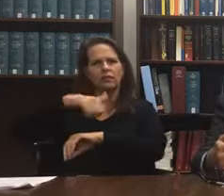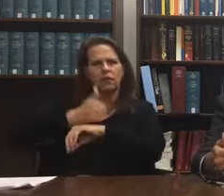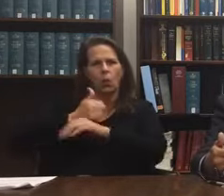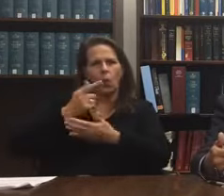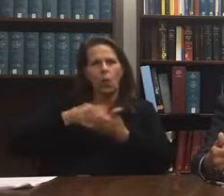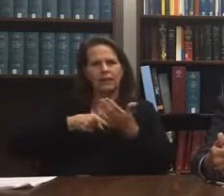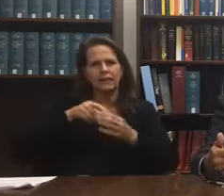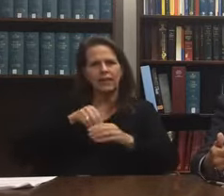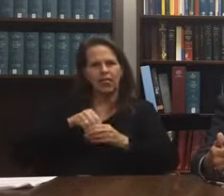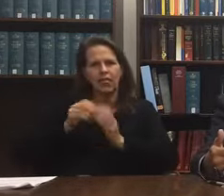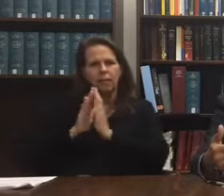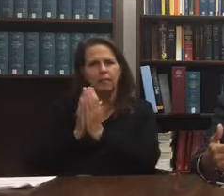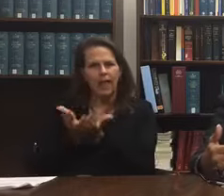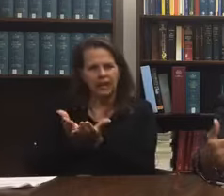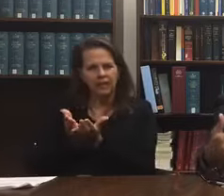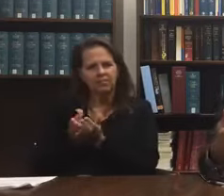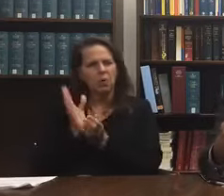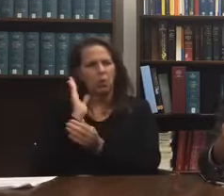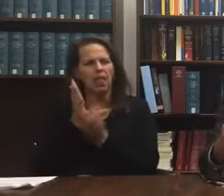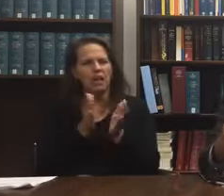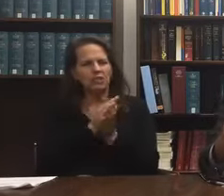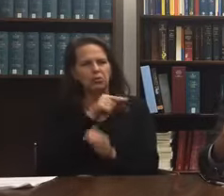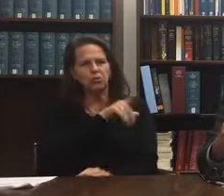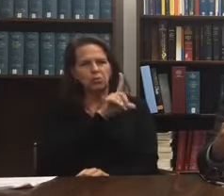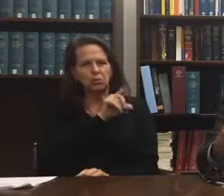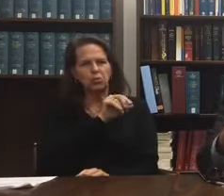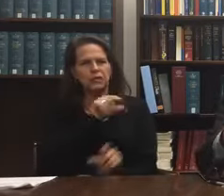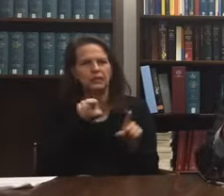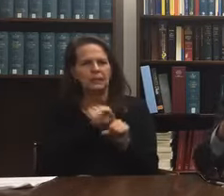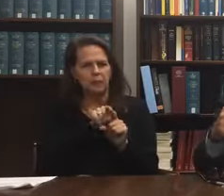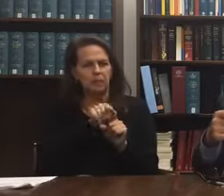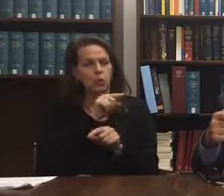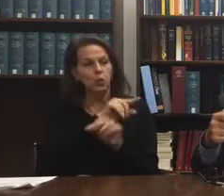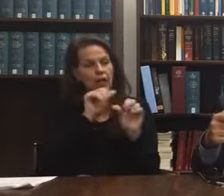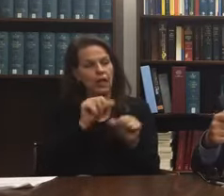you to do the same so you can just sort of say you can do an index for your